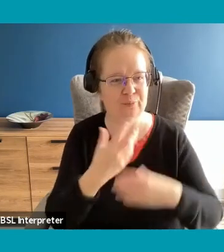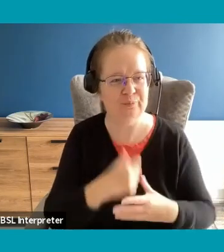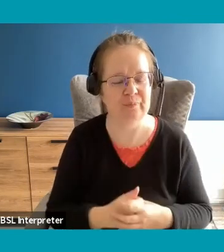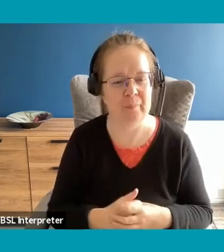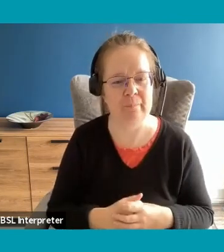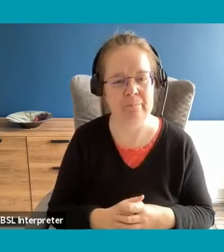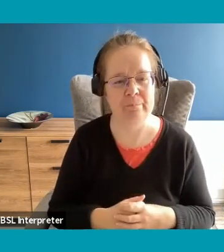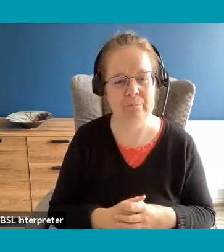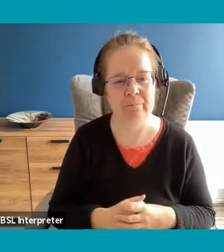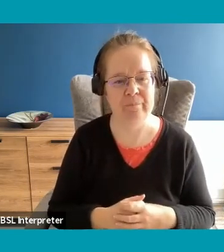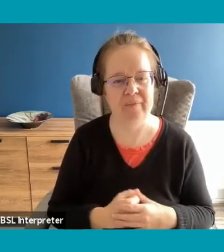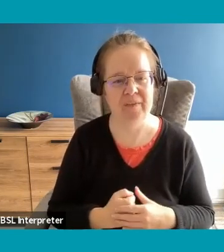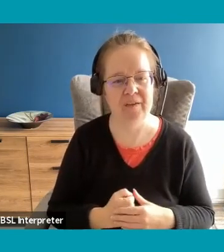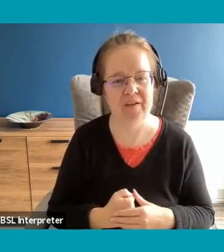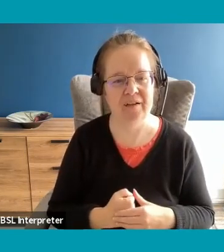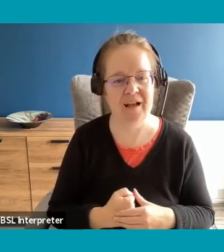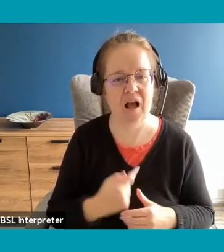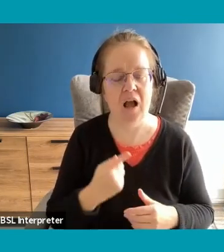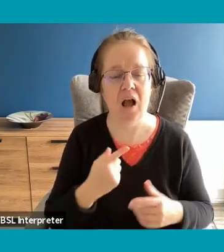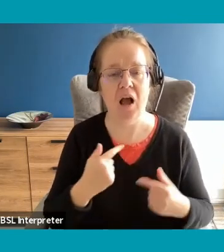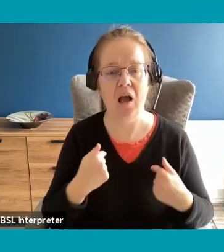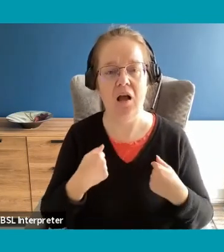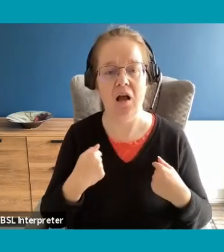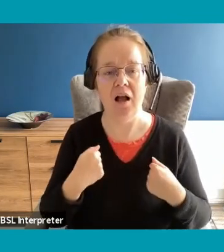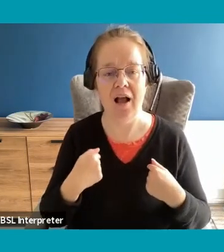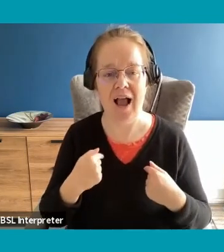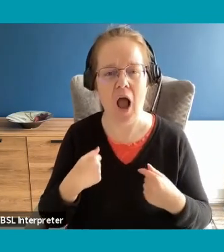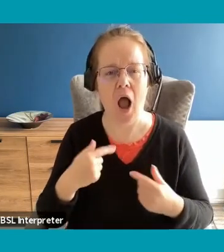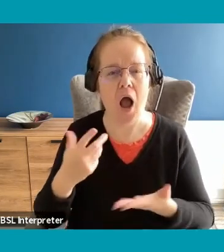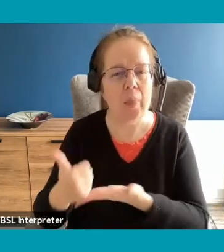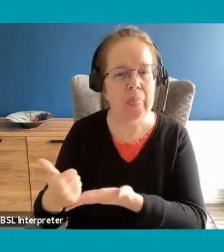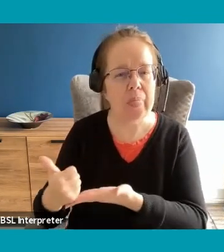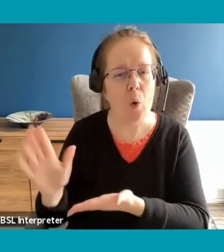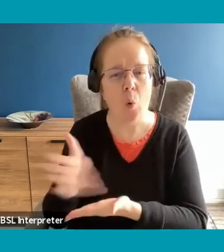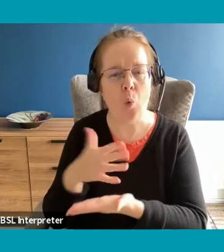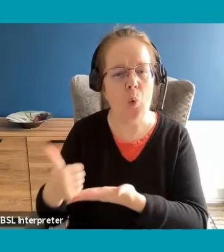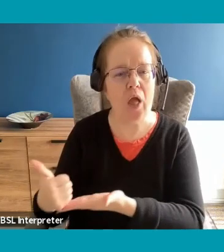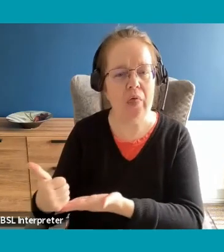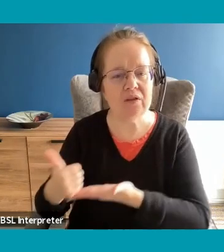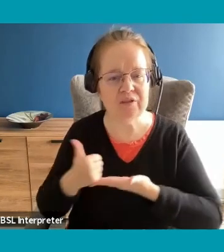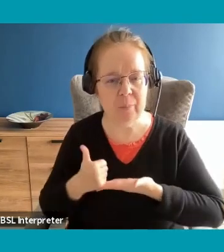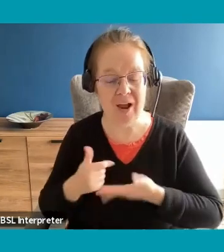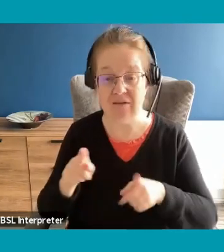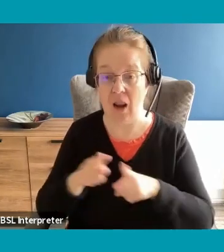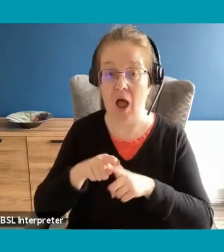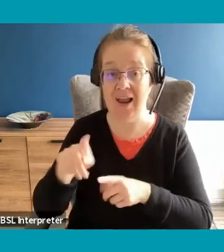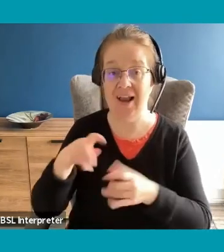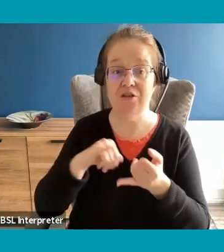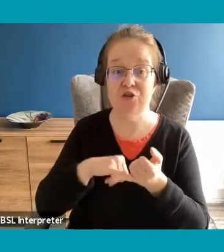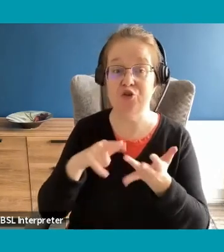I'd say its all the support and like Sophie said it's actually they're